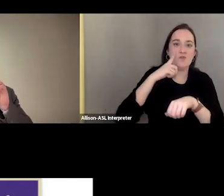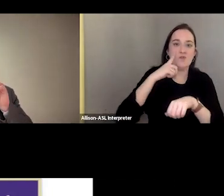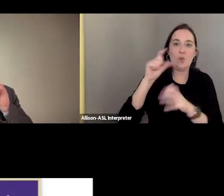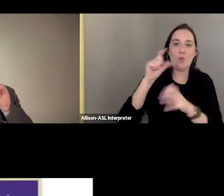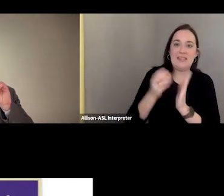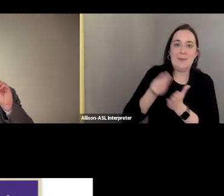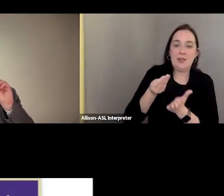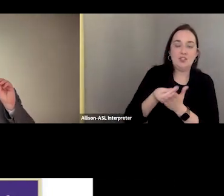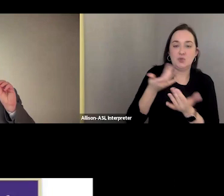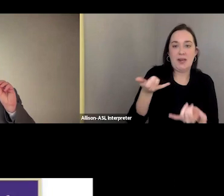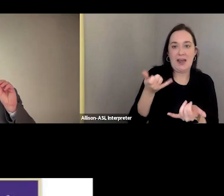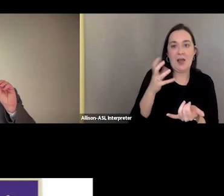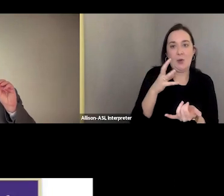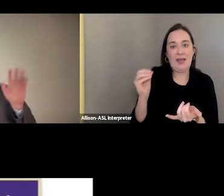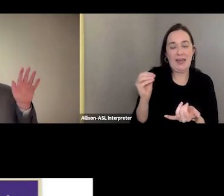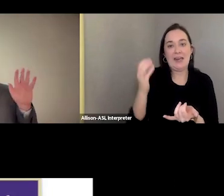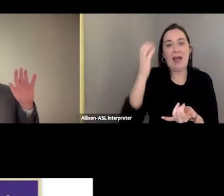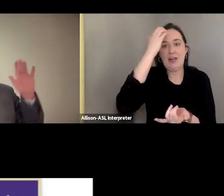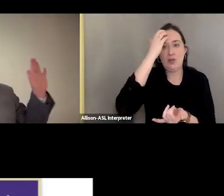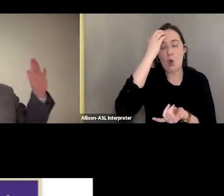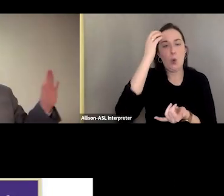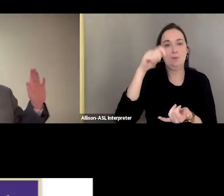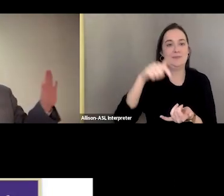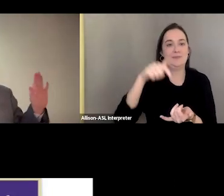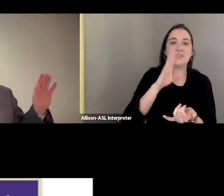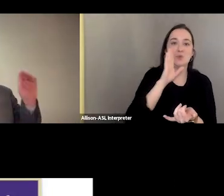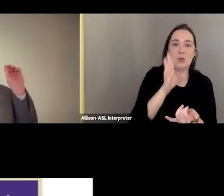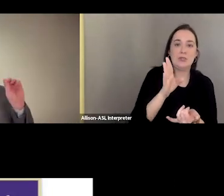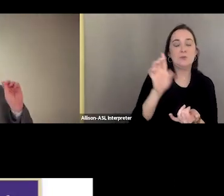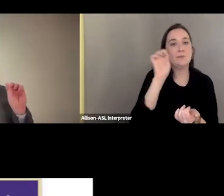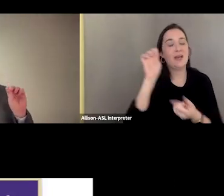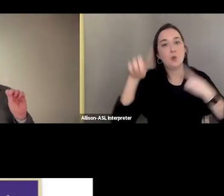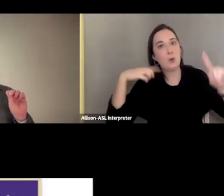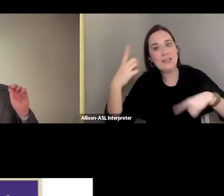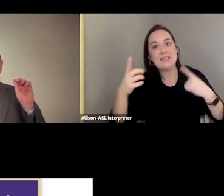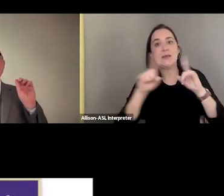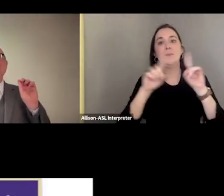And I know my ask is going to probably sound ludicrous given what we are facing as a nation, but I'm still going to make them anyway.